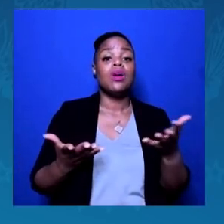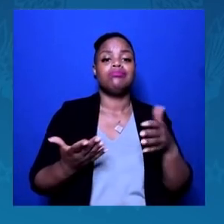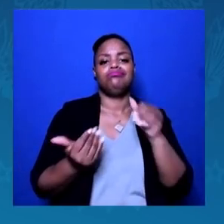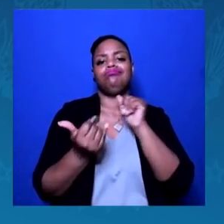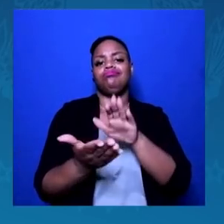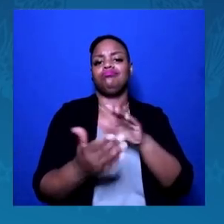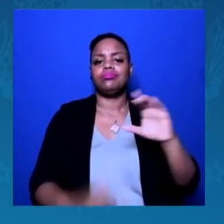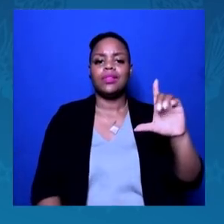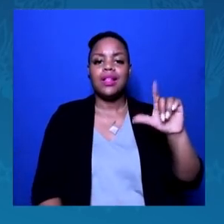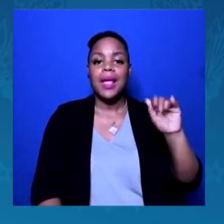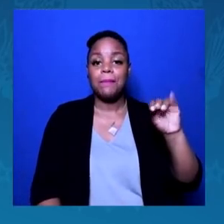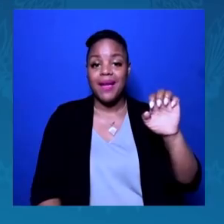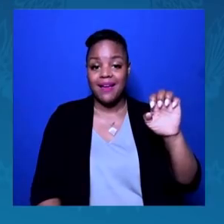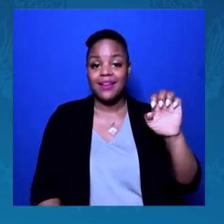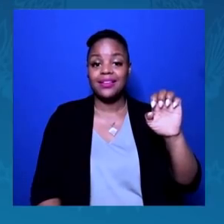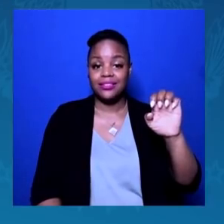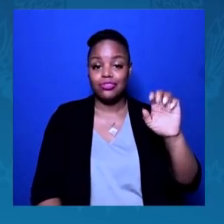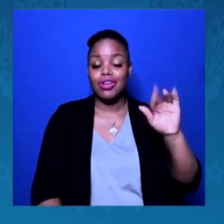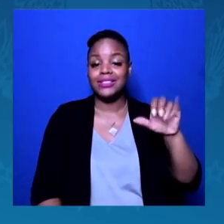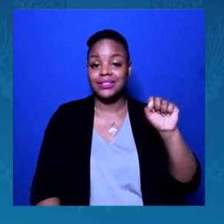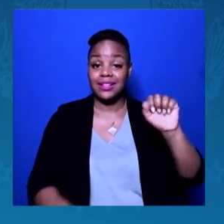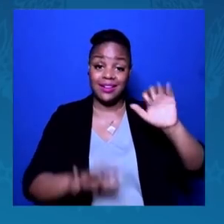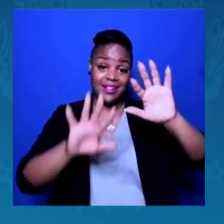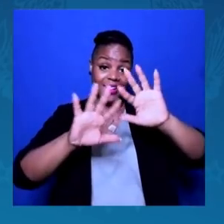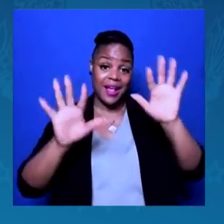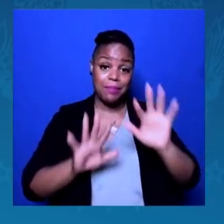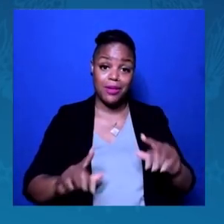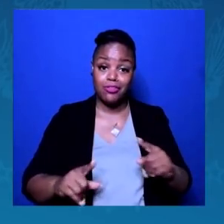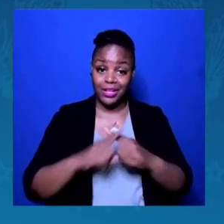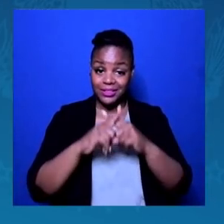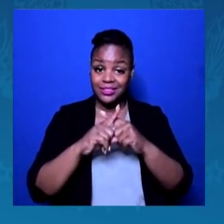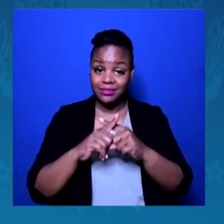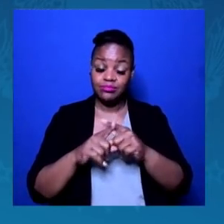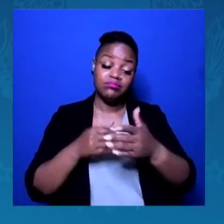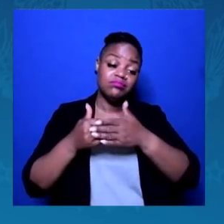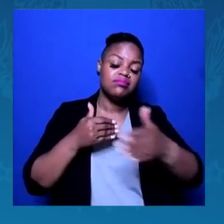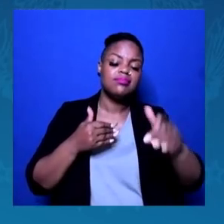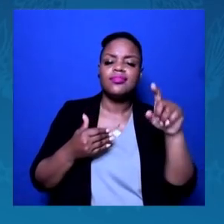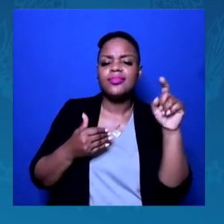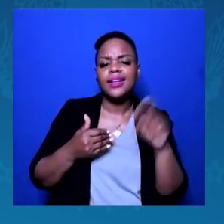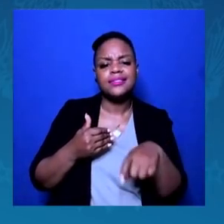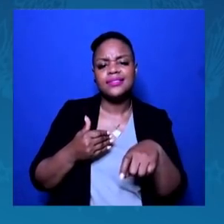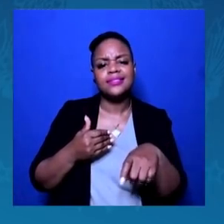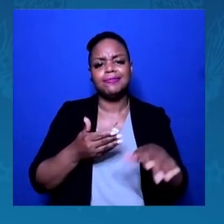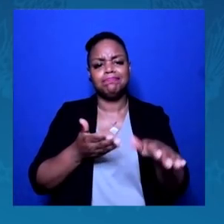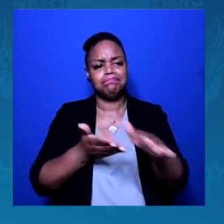In addition to the extensive conversations that I've had with the leaders of the Vietnamese government.